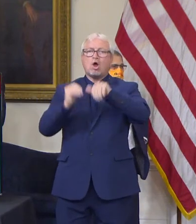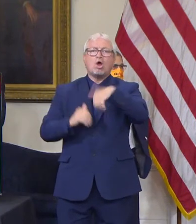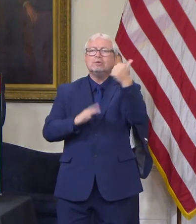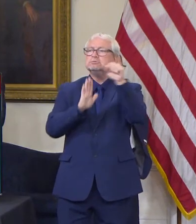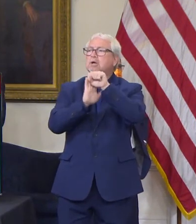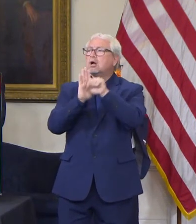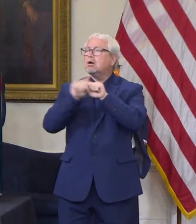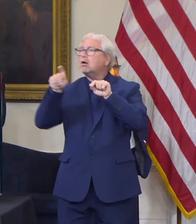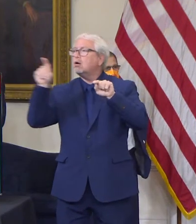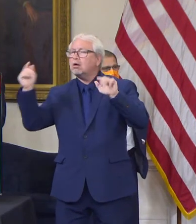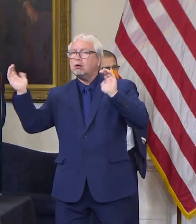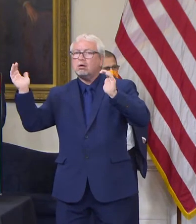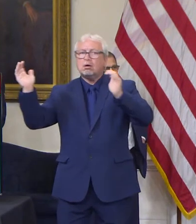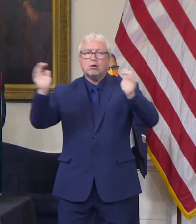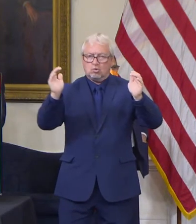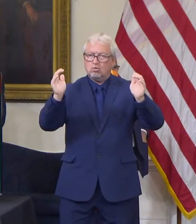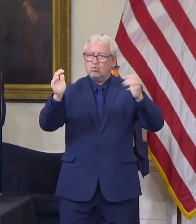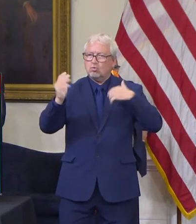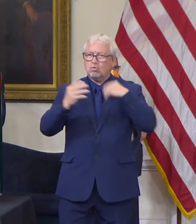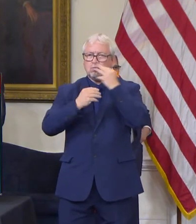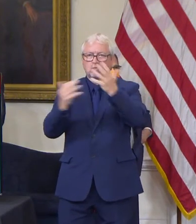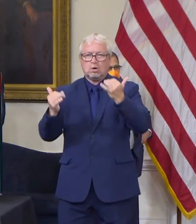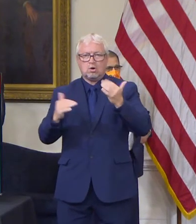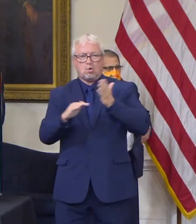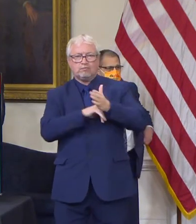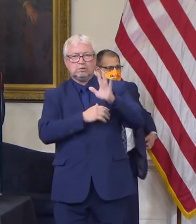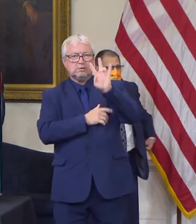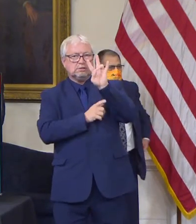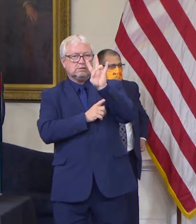We have now administered more than 7.9 million COVID vaccines.